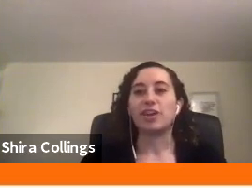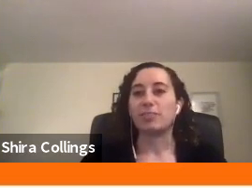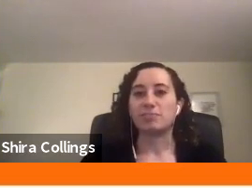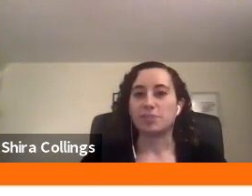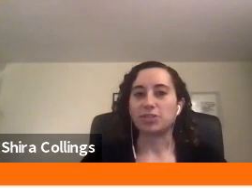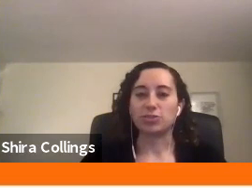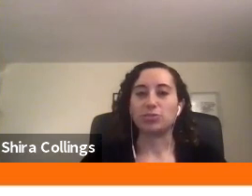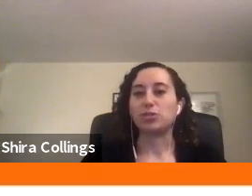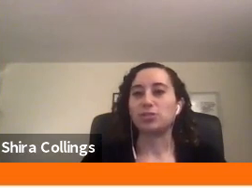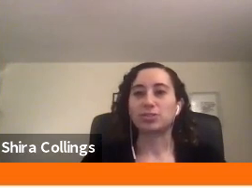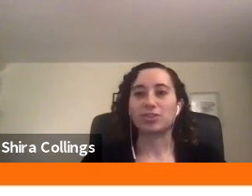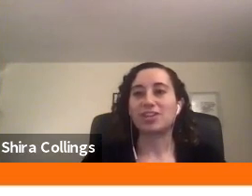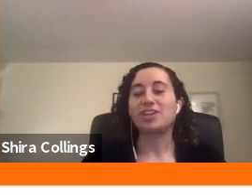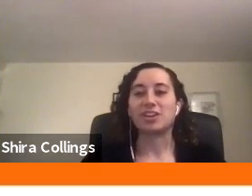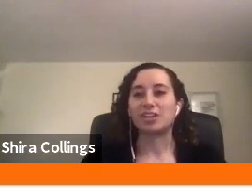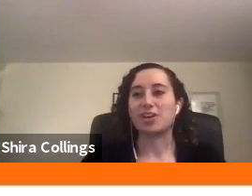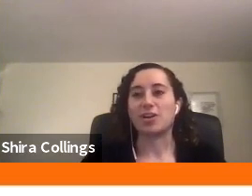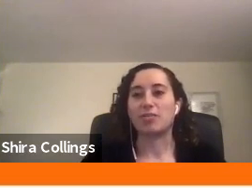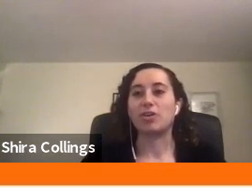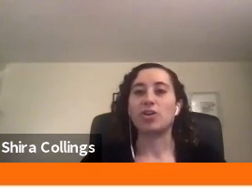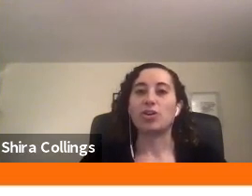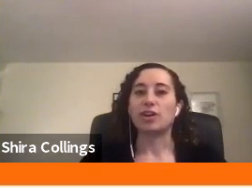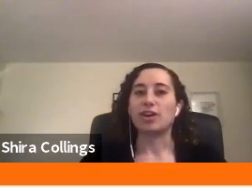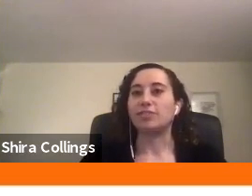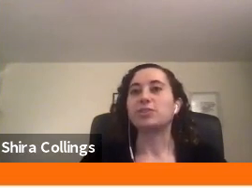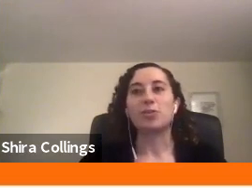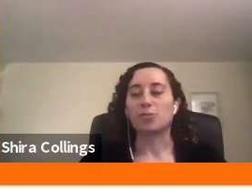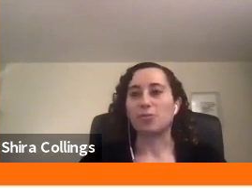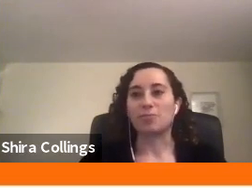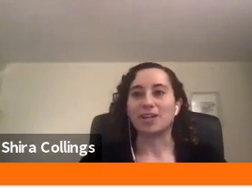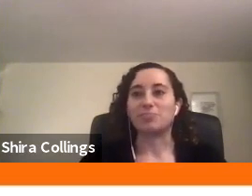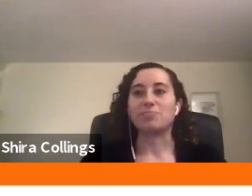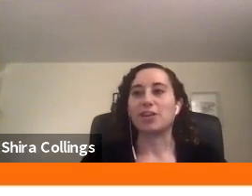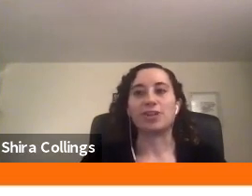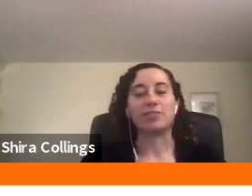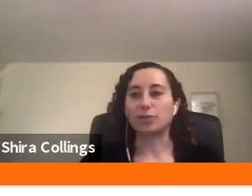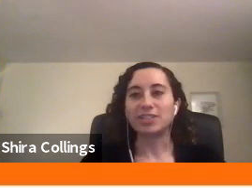be because they are making positive changes. Without looking at could that